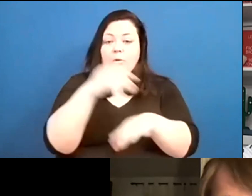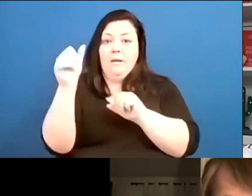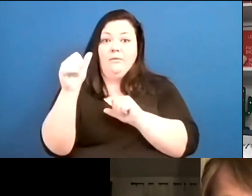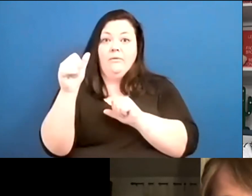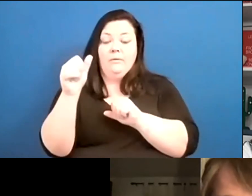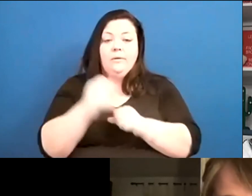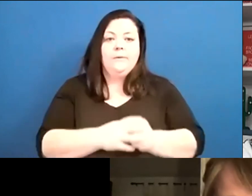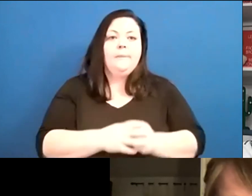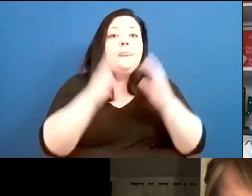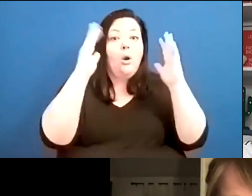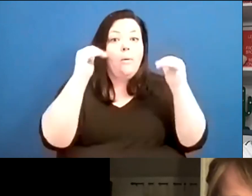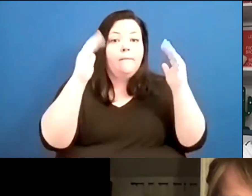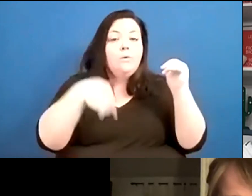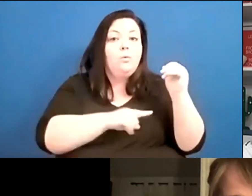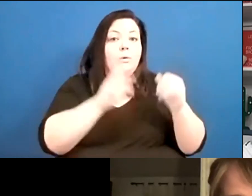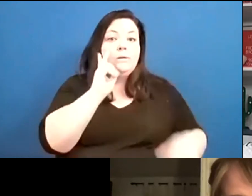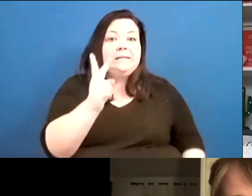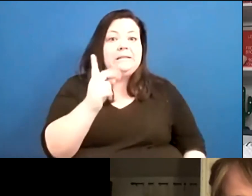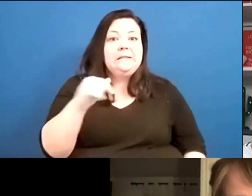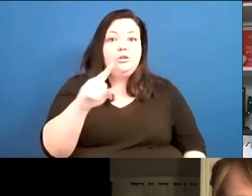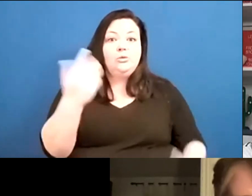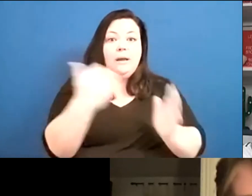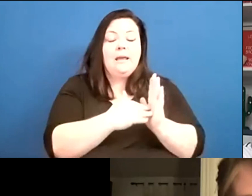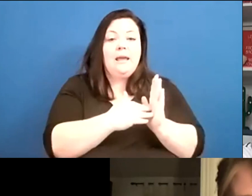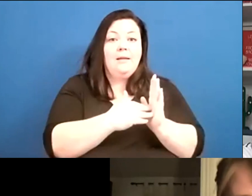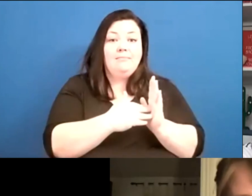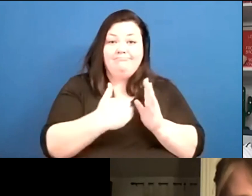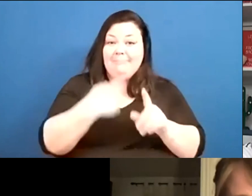and hopefully we'll see all of you again next month, um,